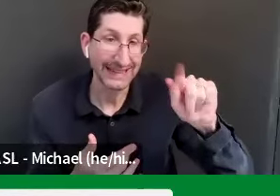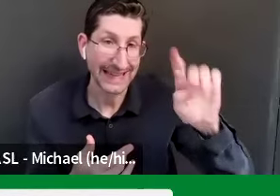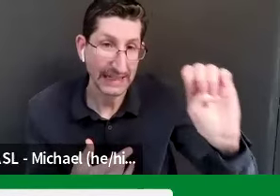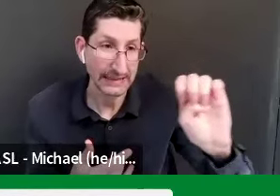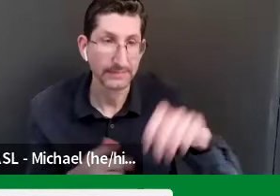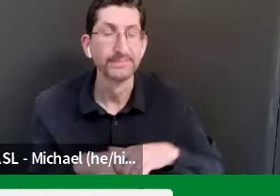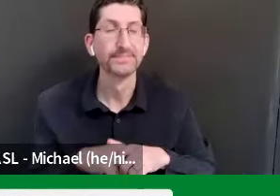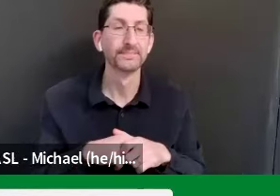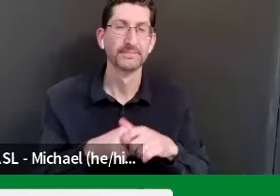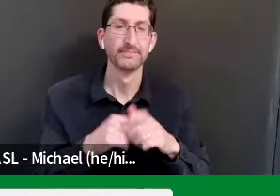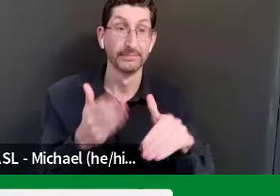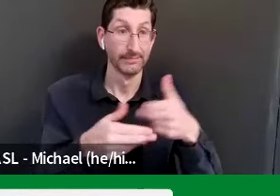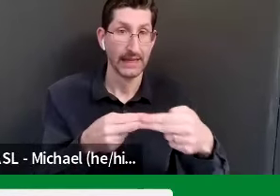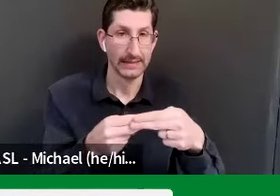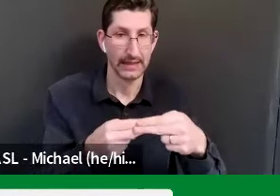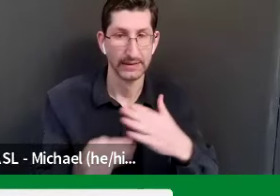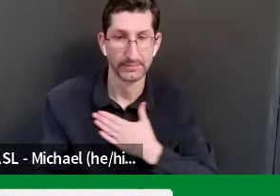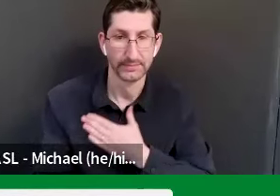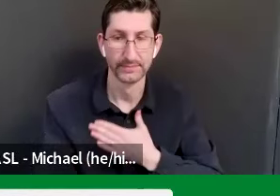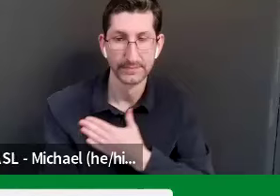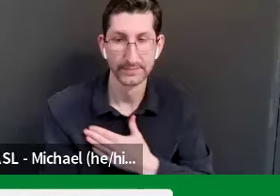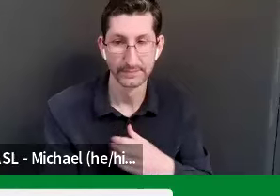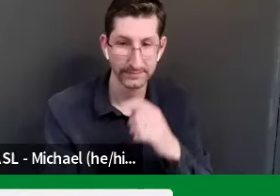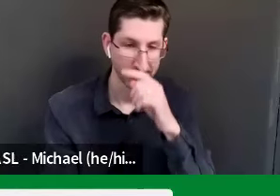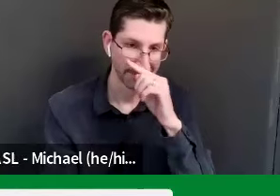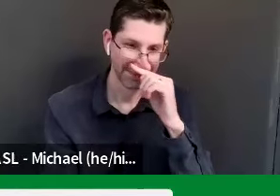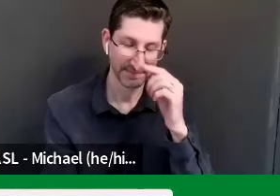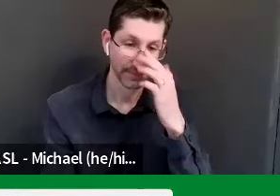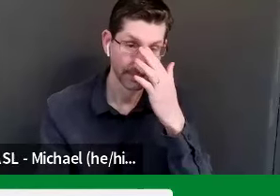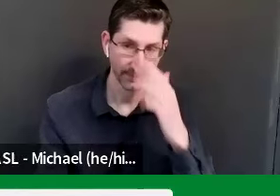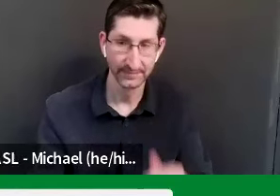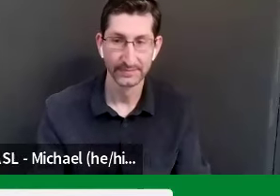I WILL GIVE THEM TOWARD THE END OF THE PRESENTATION.